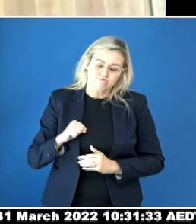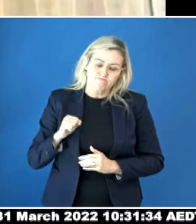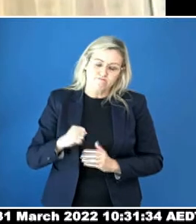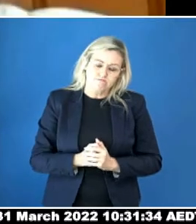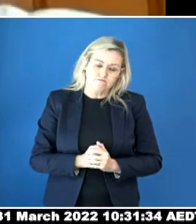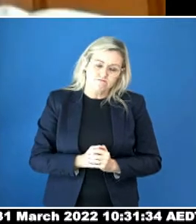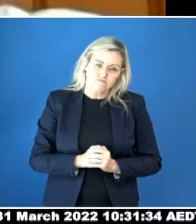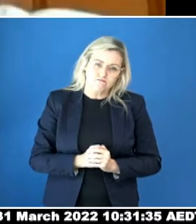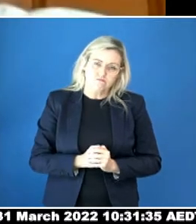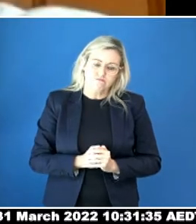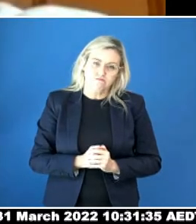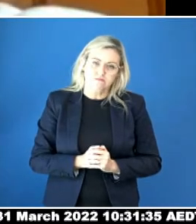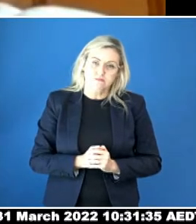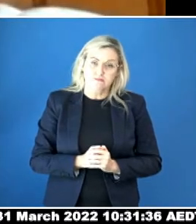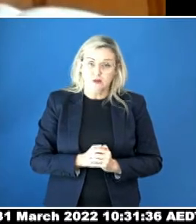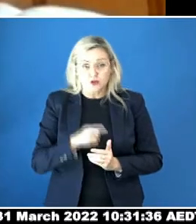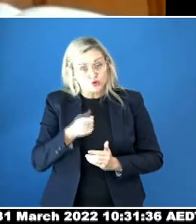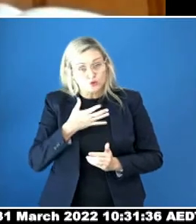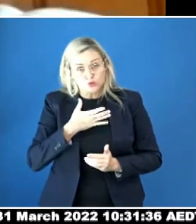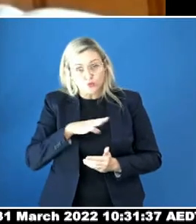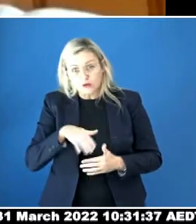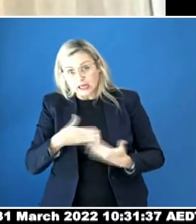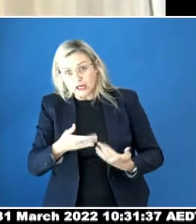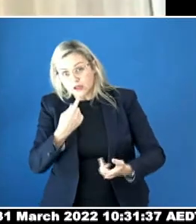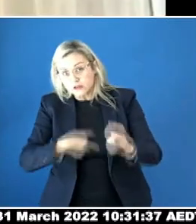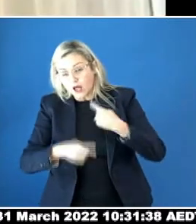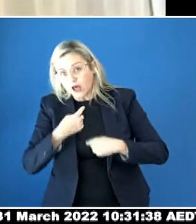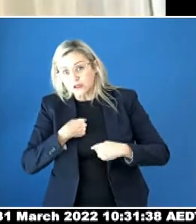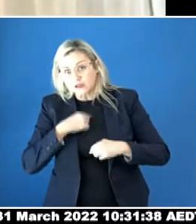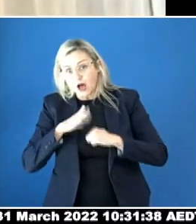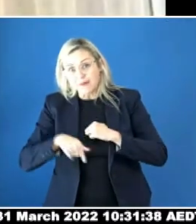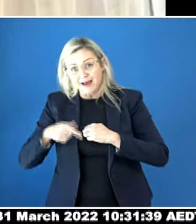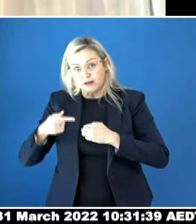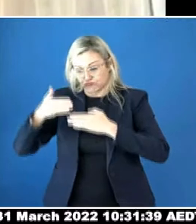How - what would you like to tell the Royal Commission about that period of